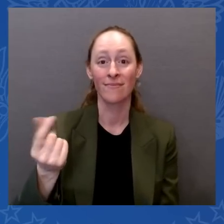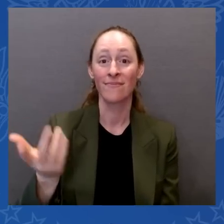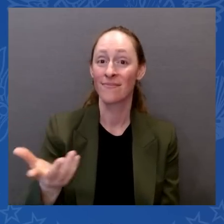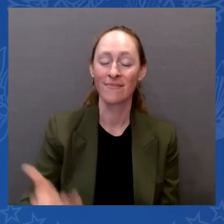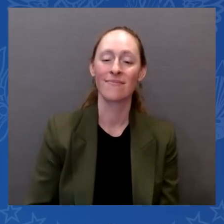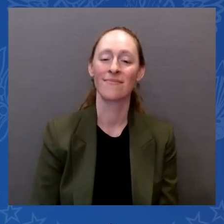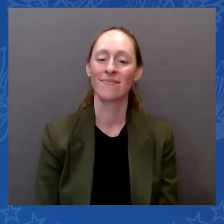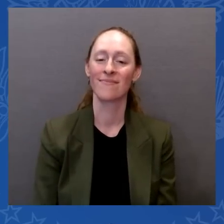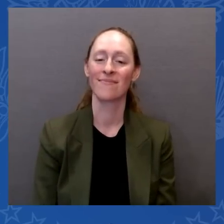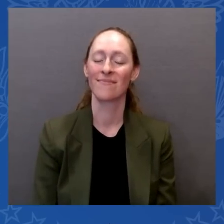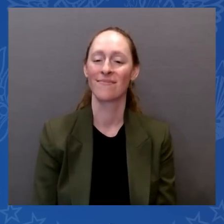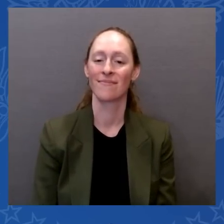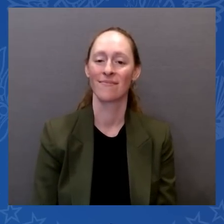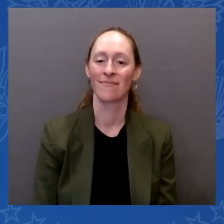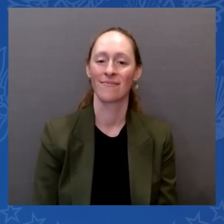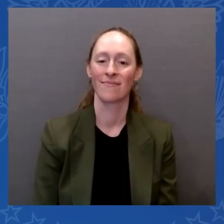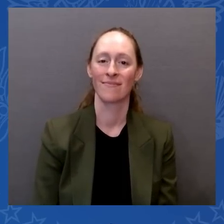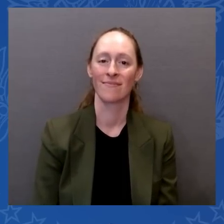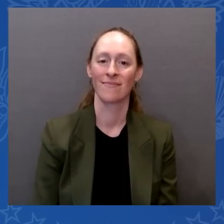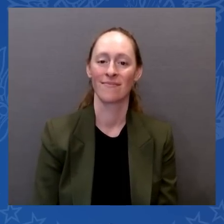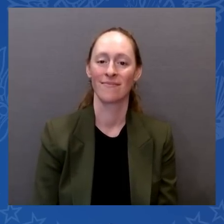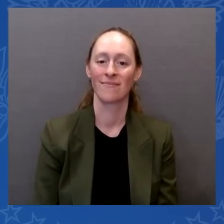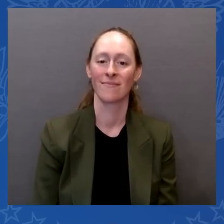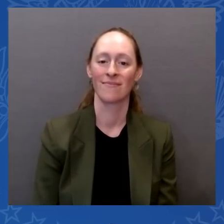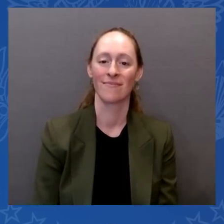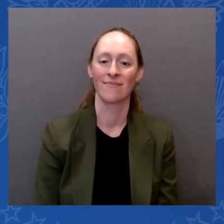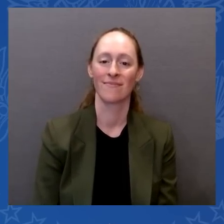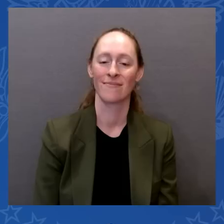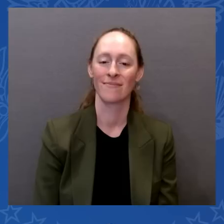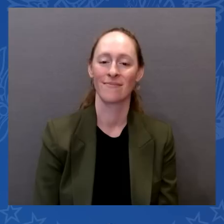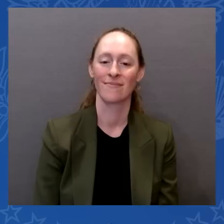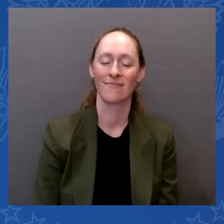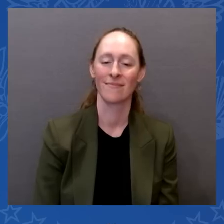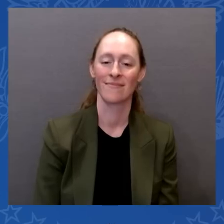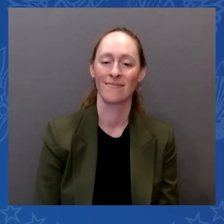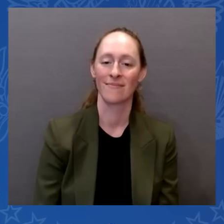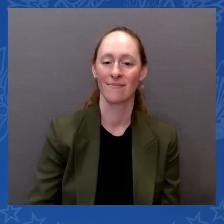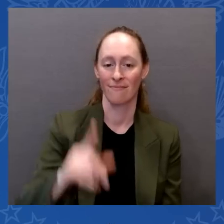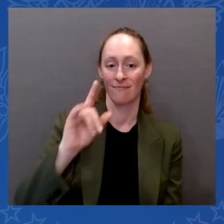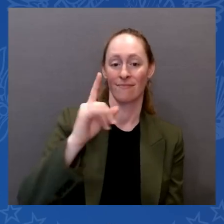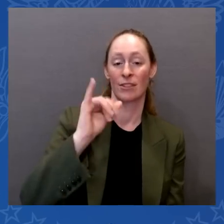at a electrical substation in Boston, where Bunker Hill Community College students